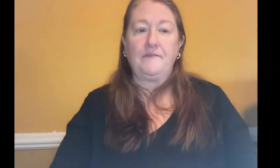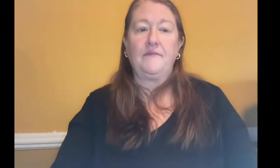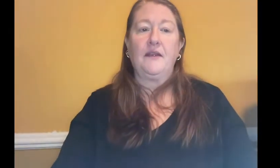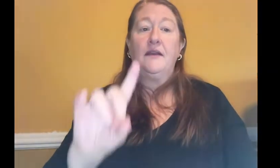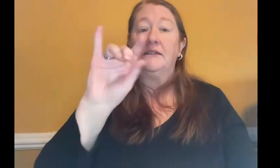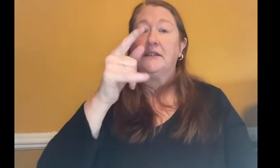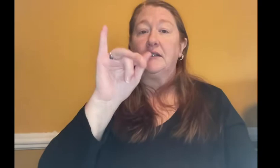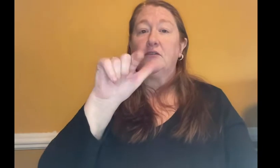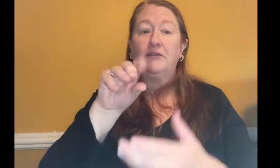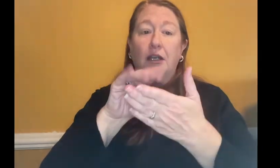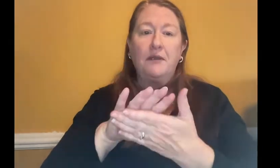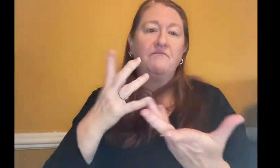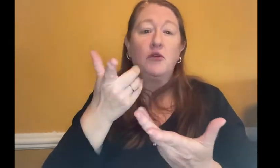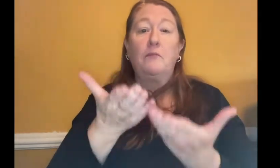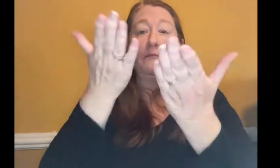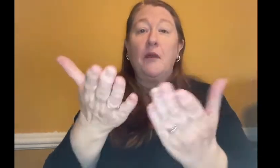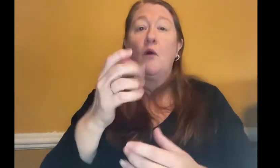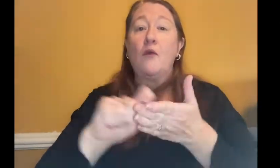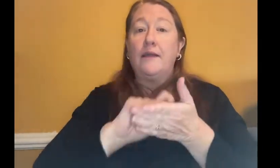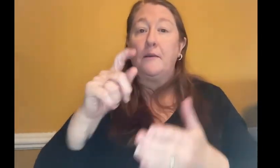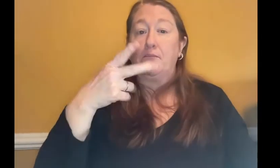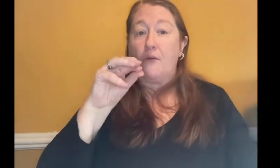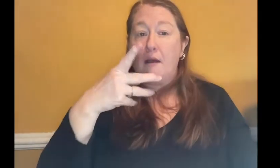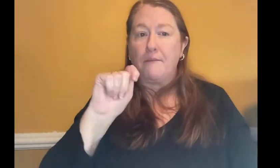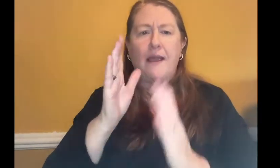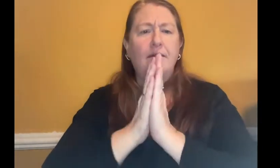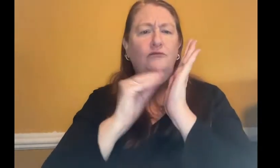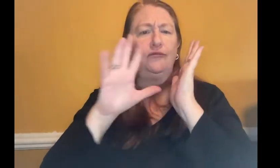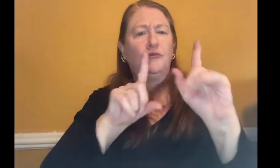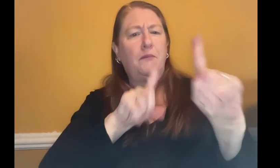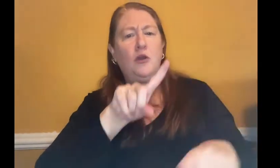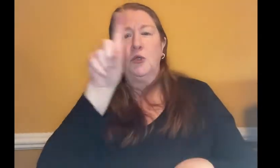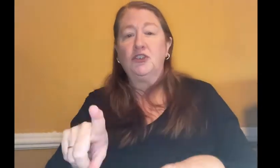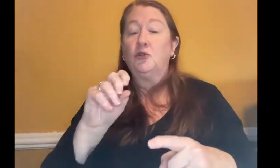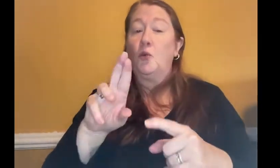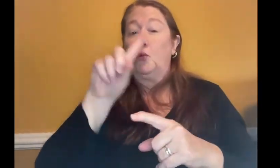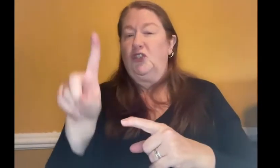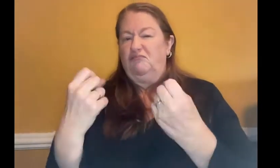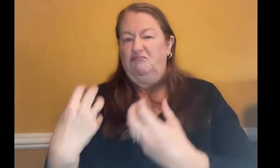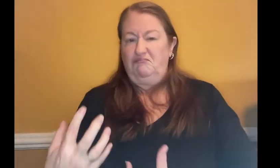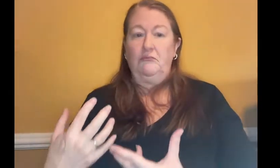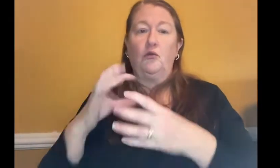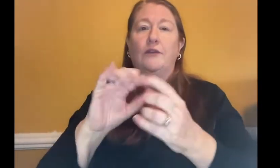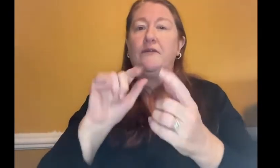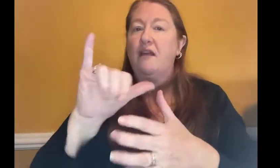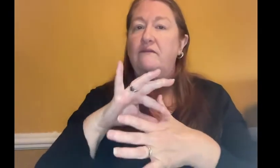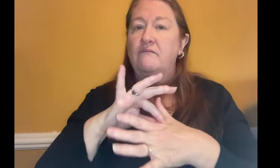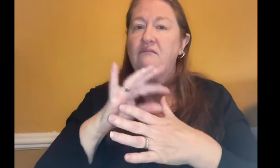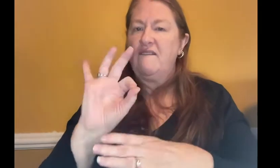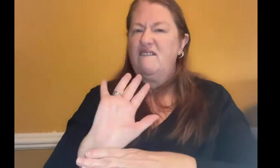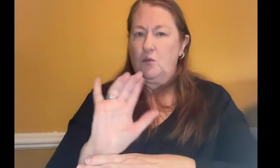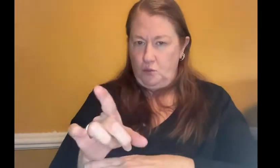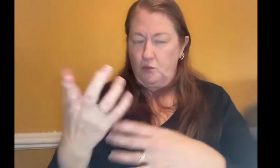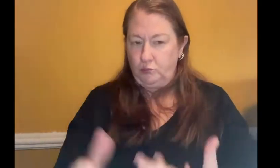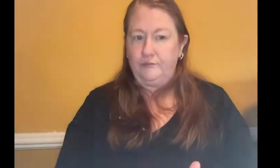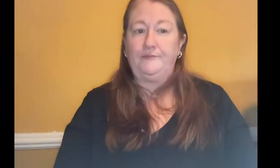Digital Document: Present a writing prompt asking students to respond to a question or questions related to the video content